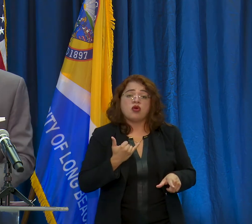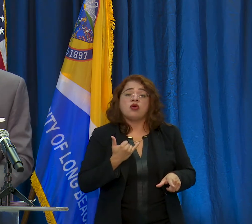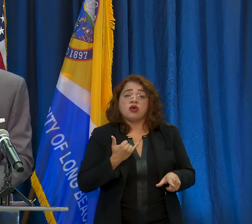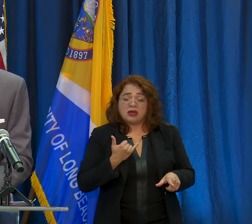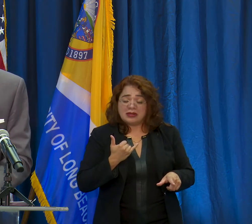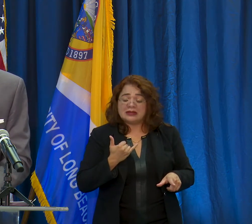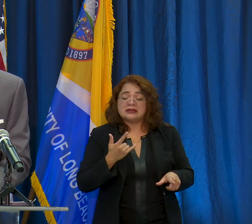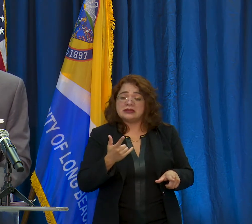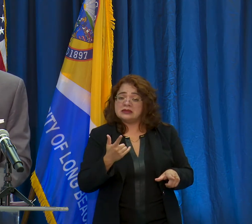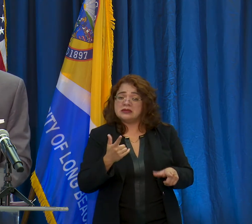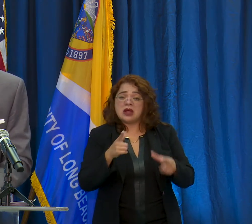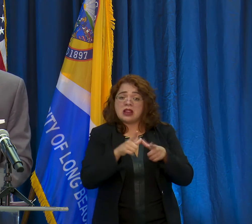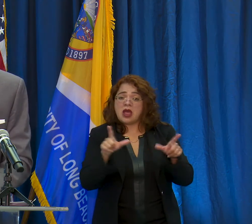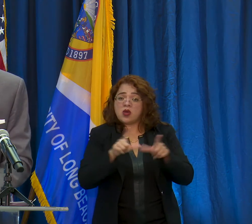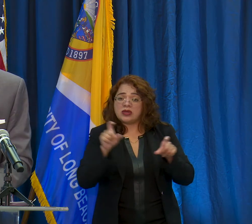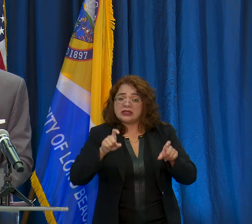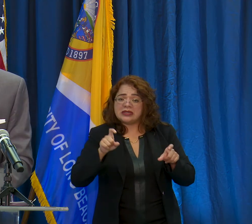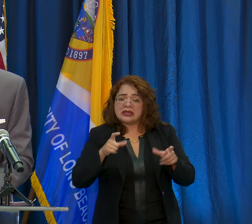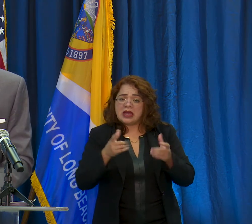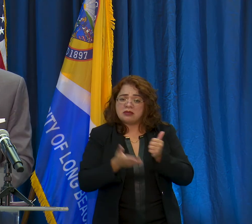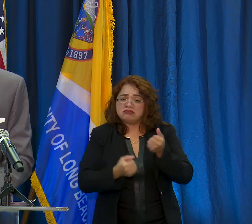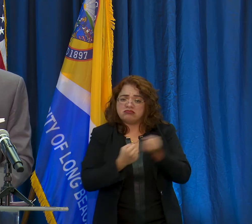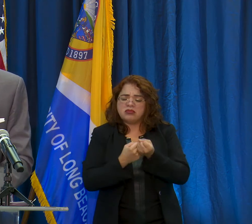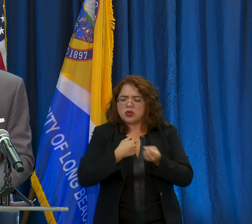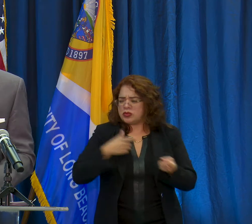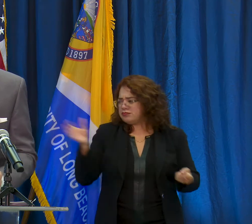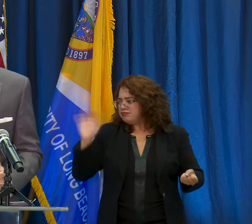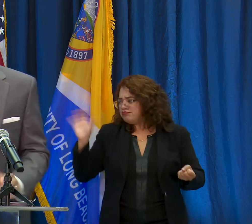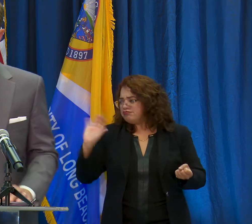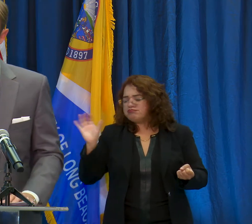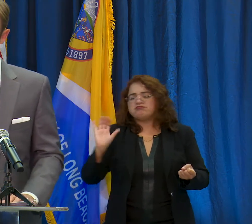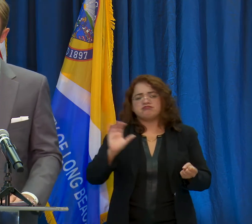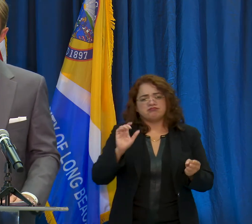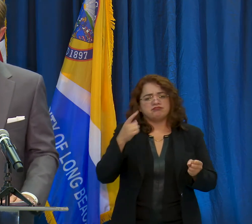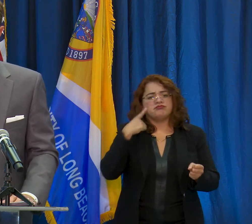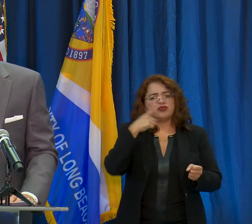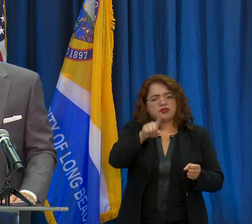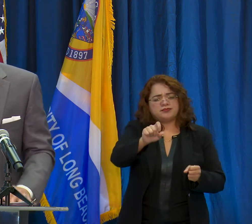who speaks your language. Collaborating with community partners,